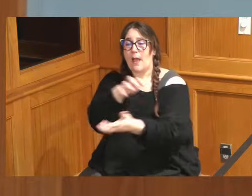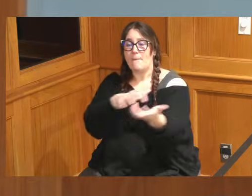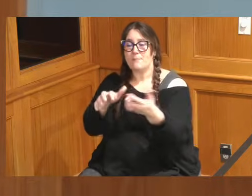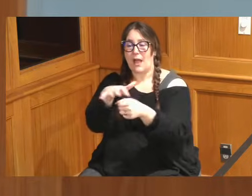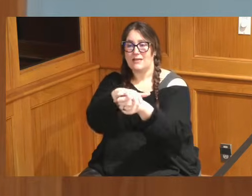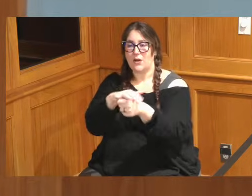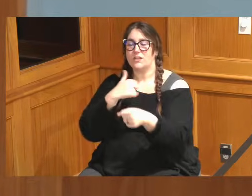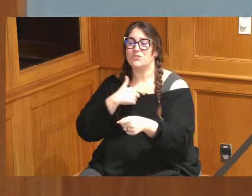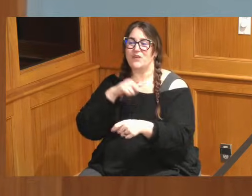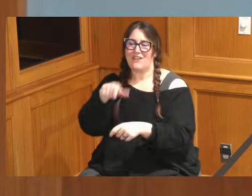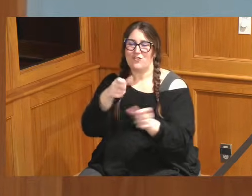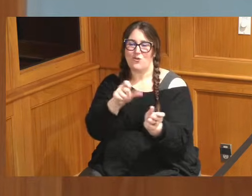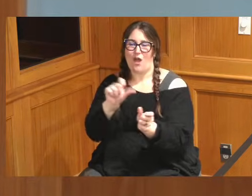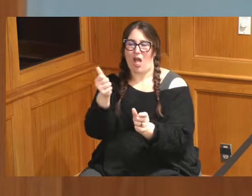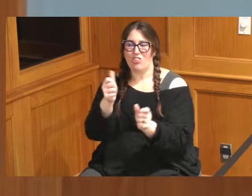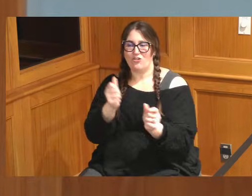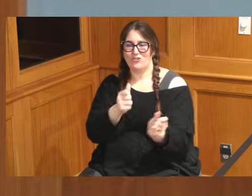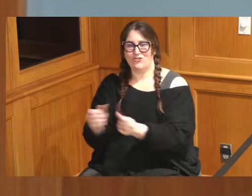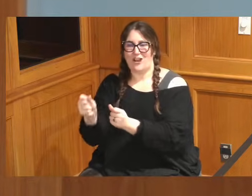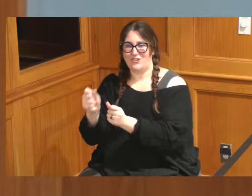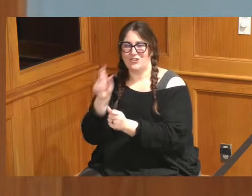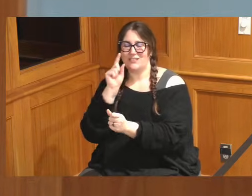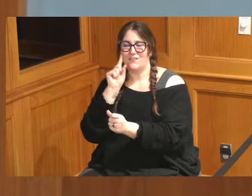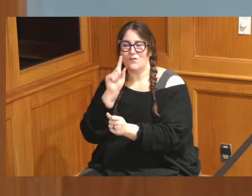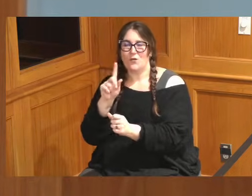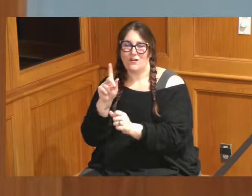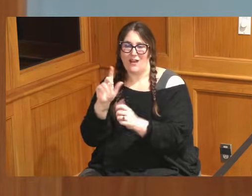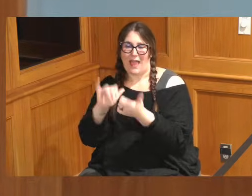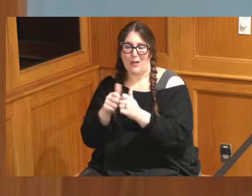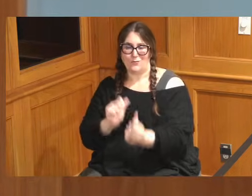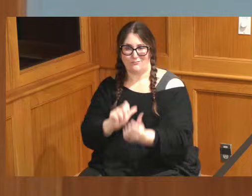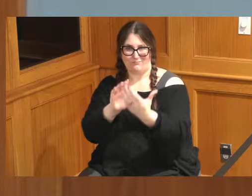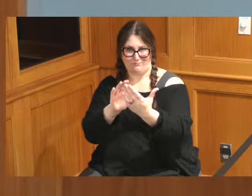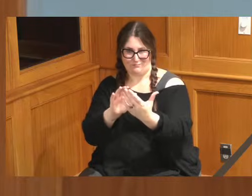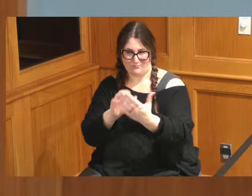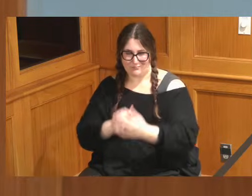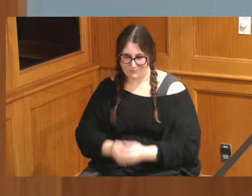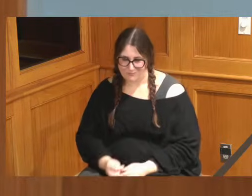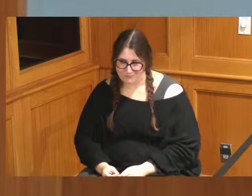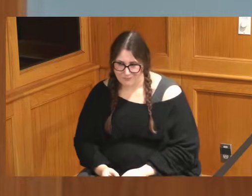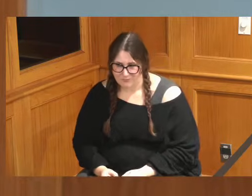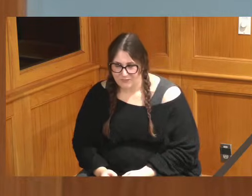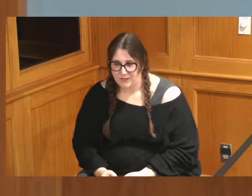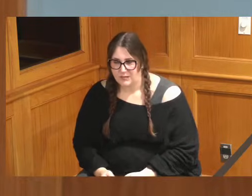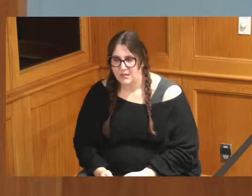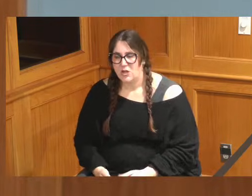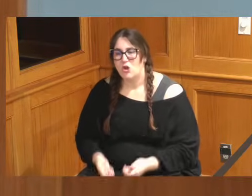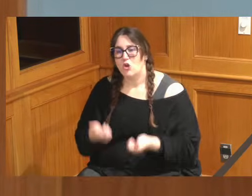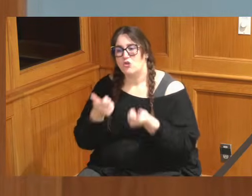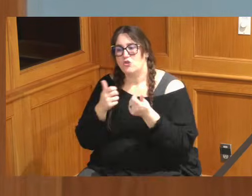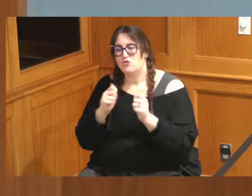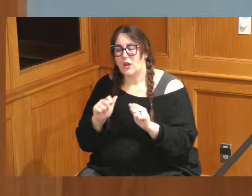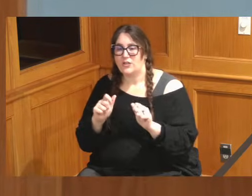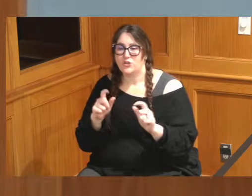to look at other strategies of ways to say yes. looking at increased detention, reduced impervious